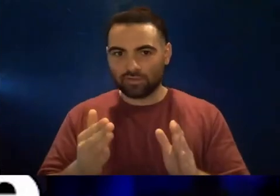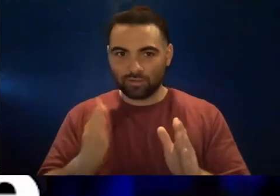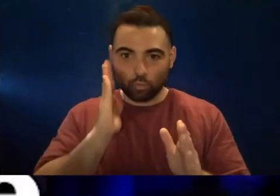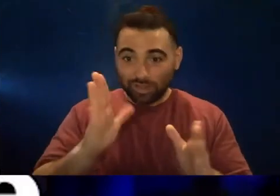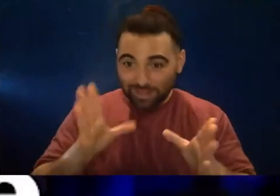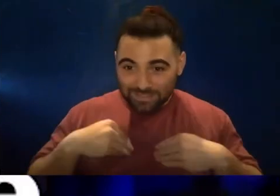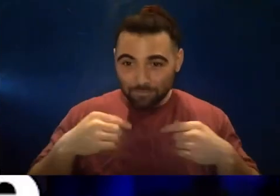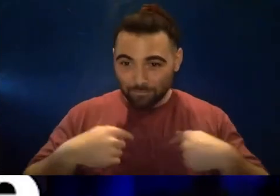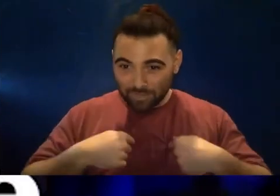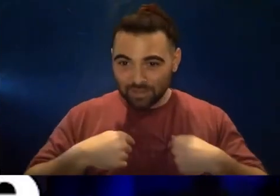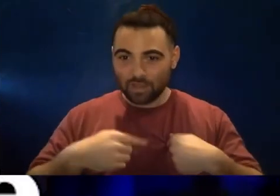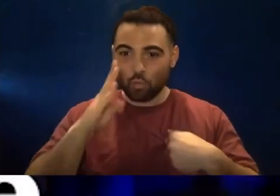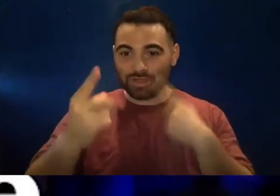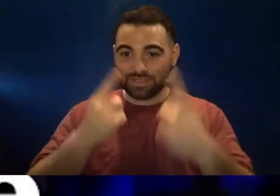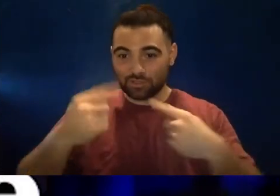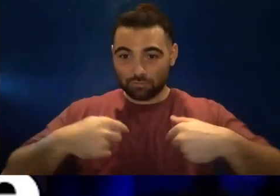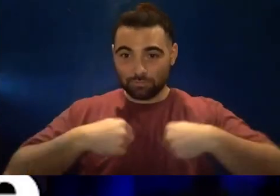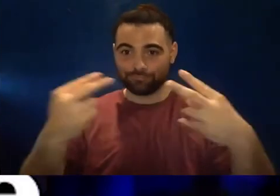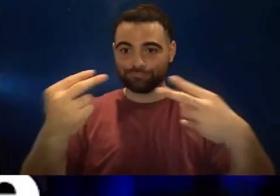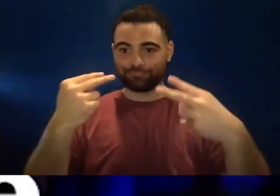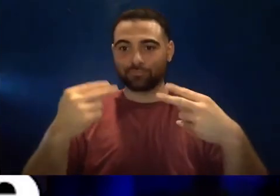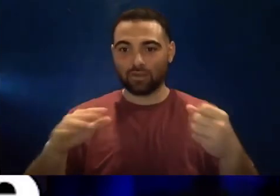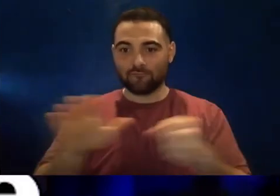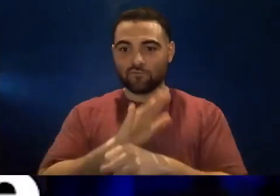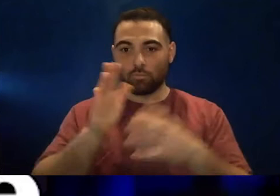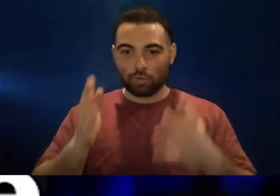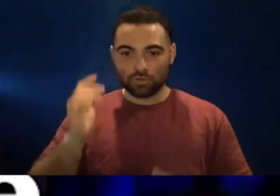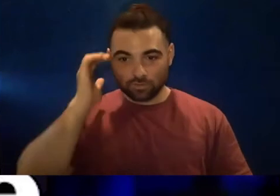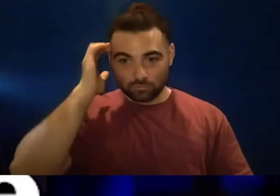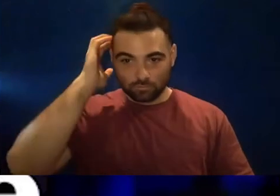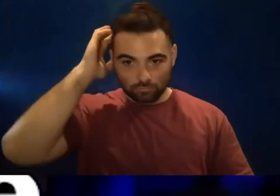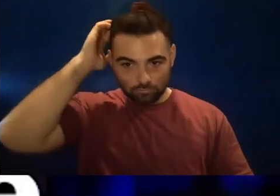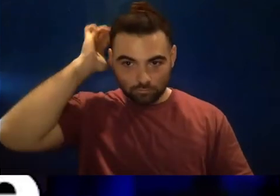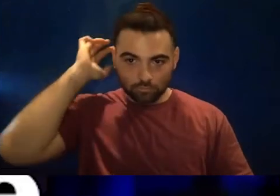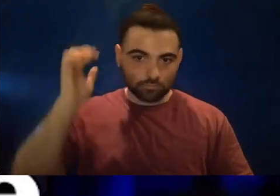that considers me a full person? And so it affects your personhood